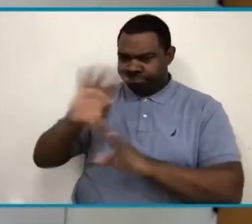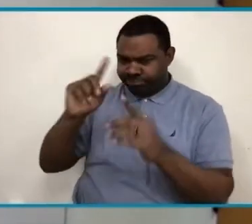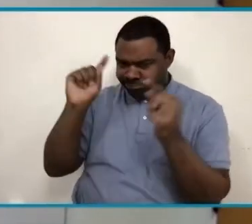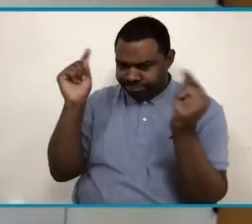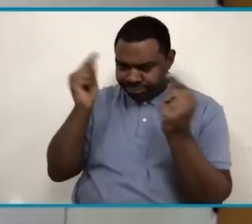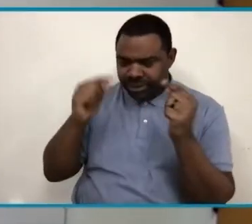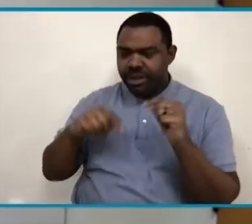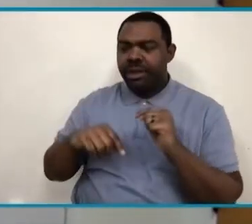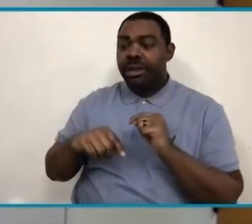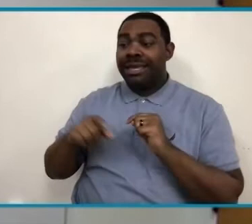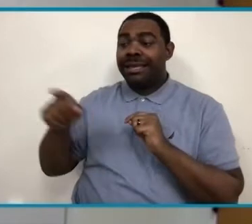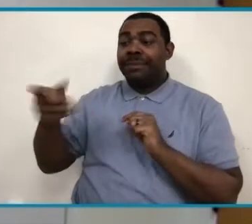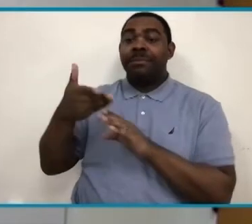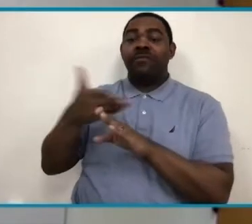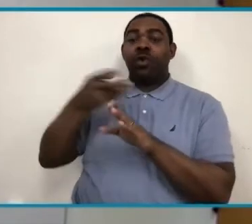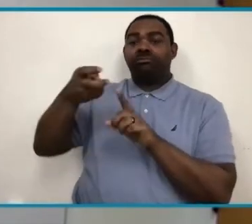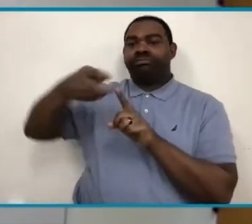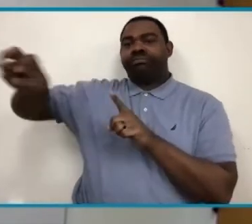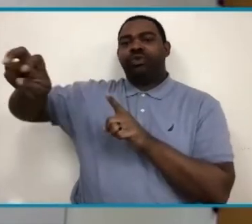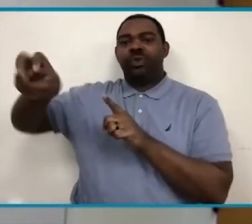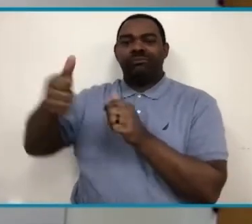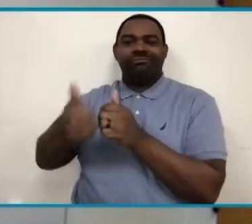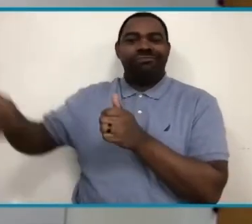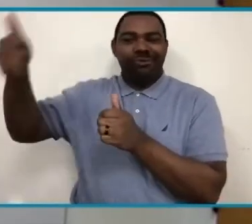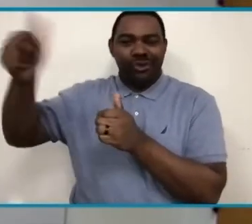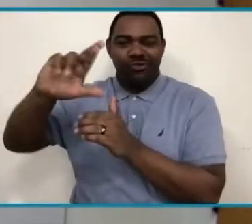prominent role with Creative Forces.